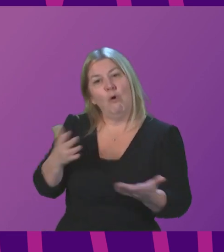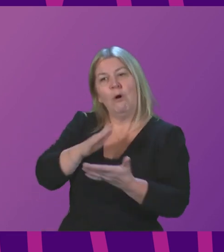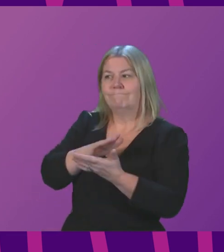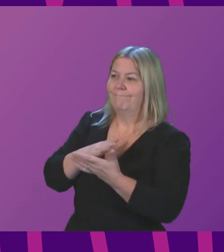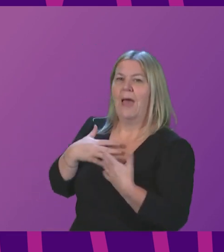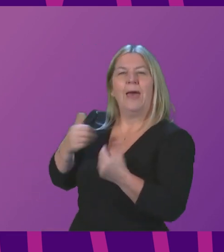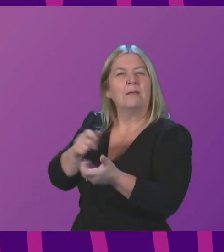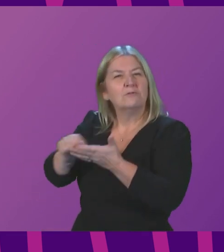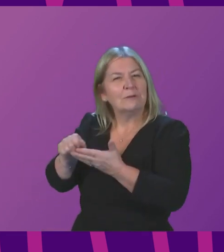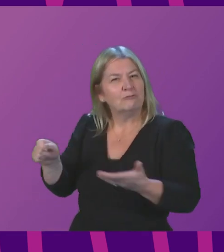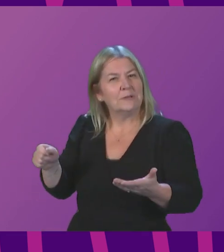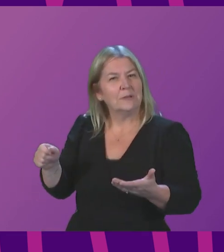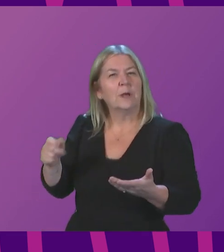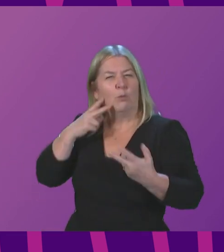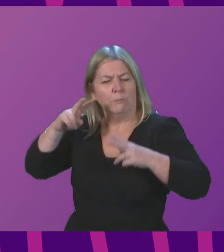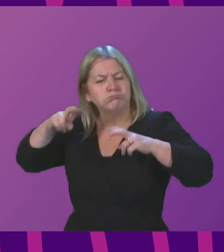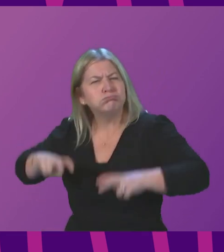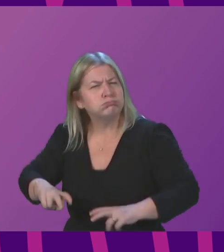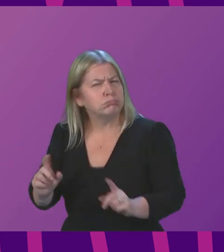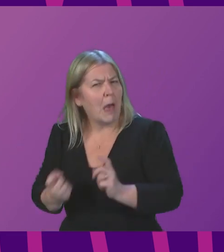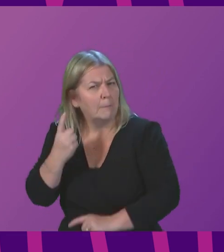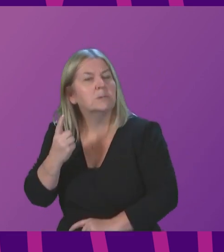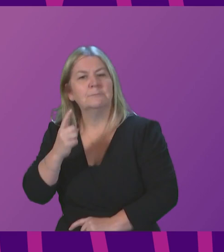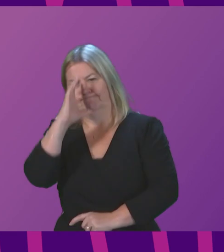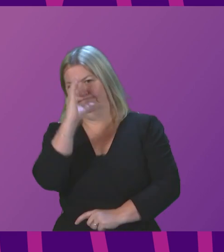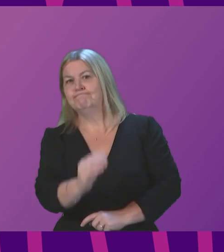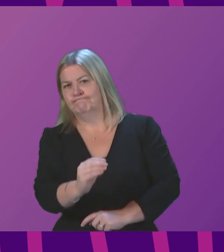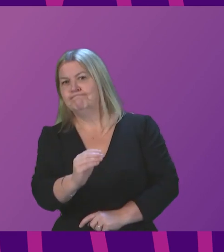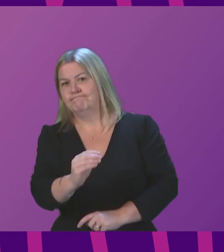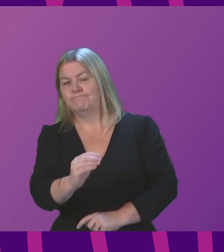get back to him so that he can update his constituents, and ensure that patients, particularly